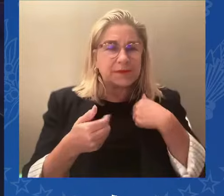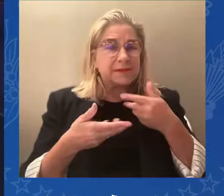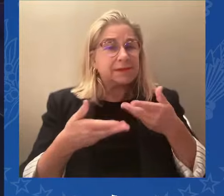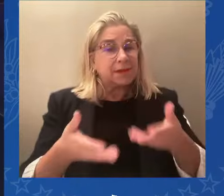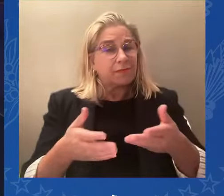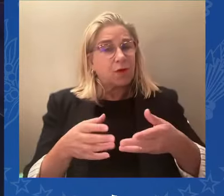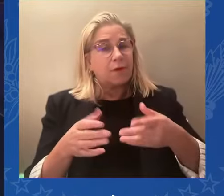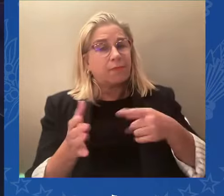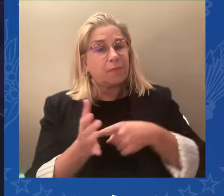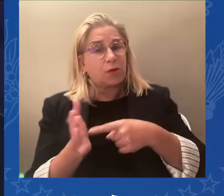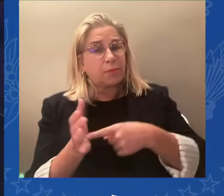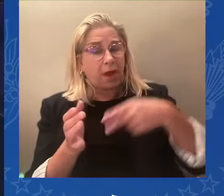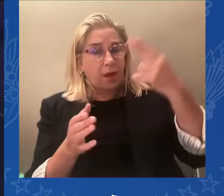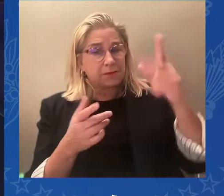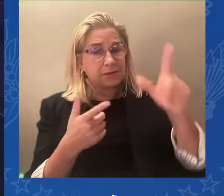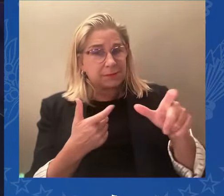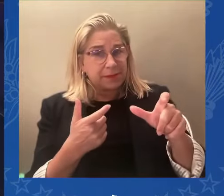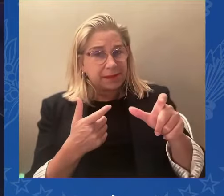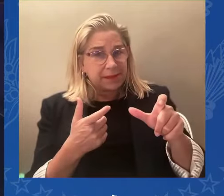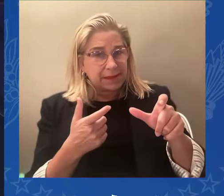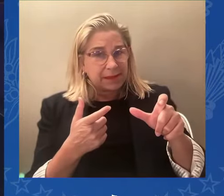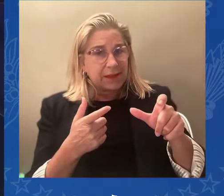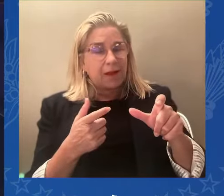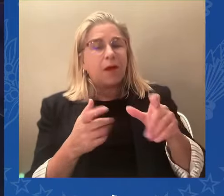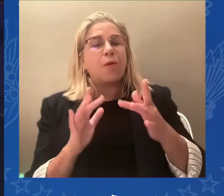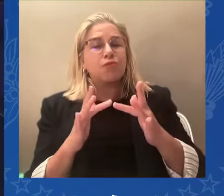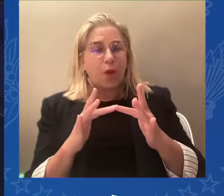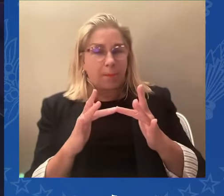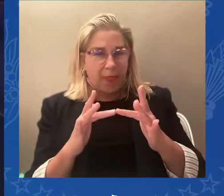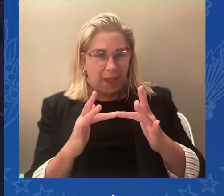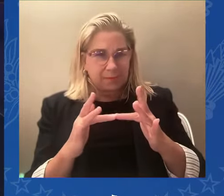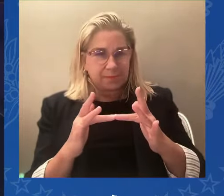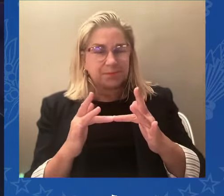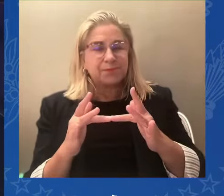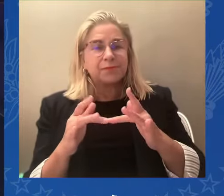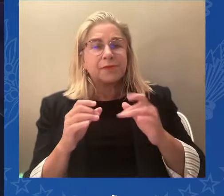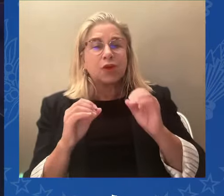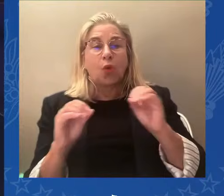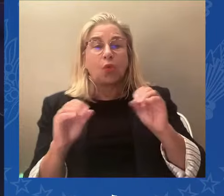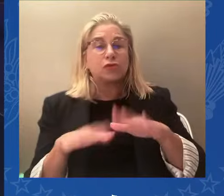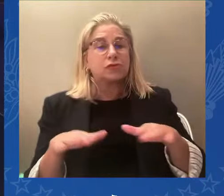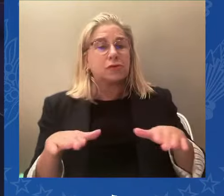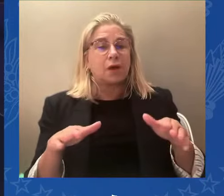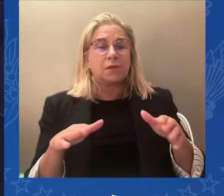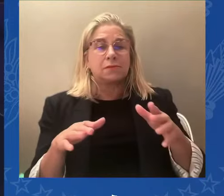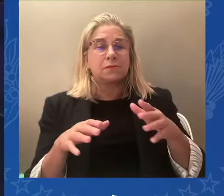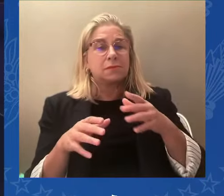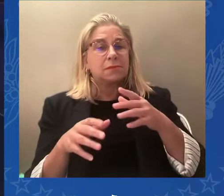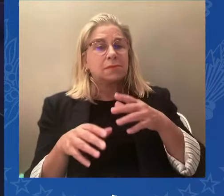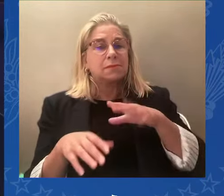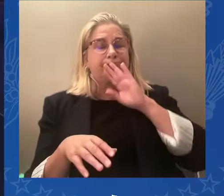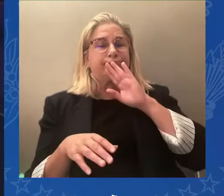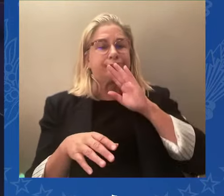We’re protecting and expanding Obamacare. And after all the years, I finally beat Big Pharma